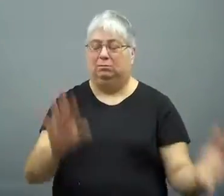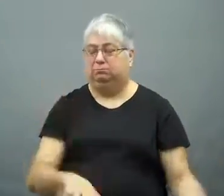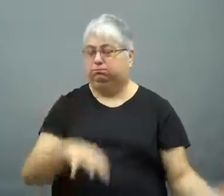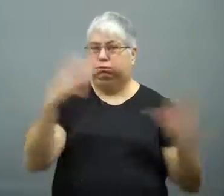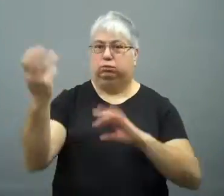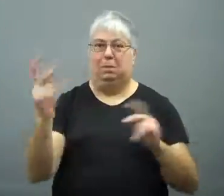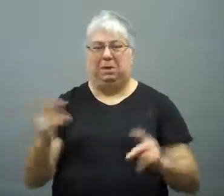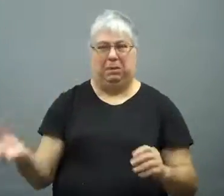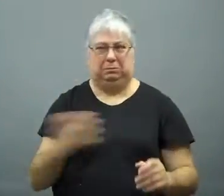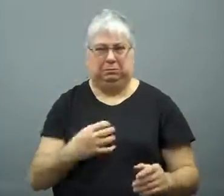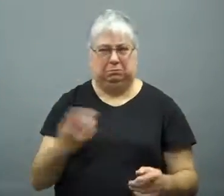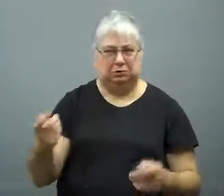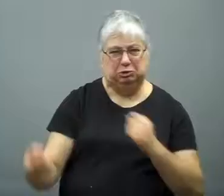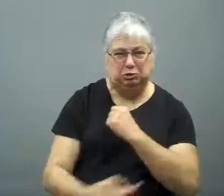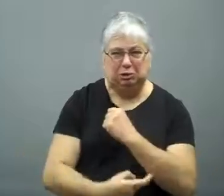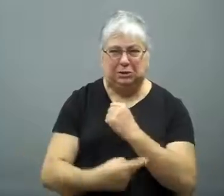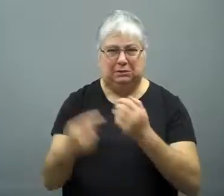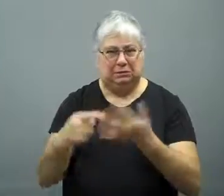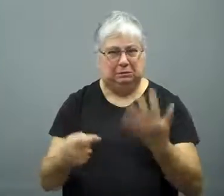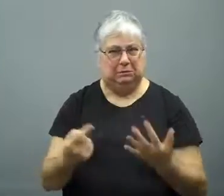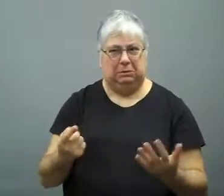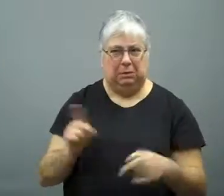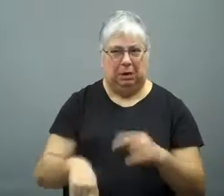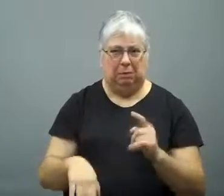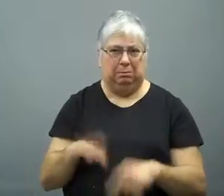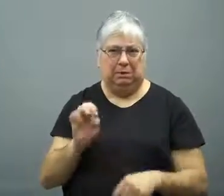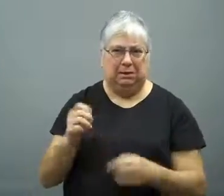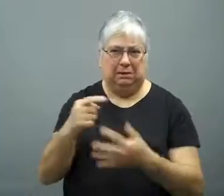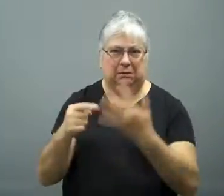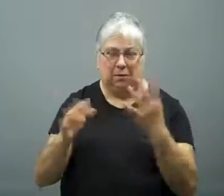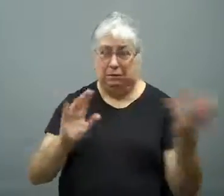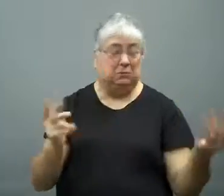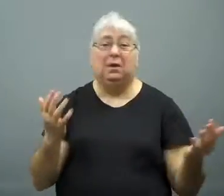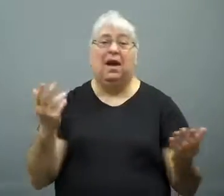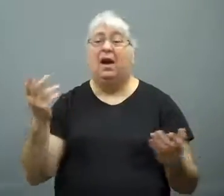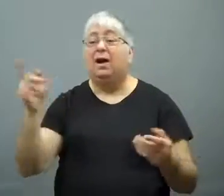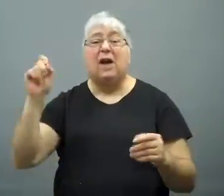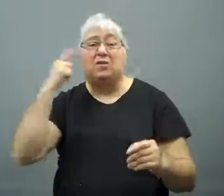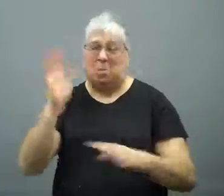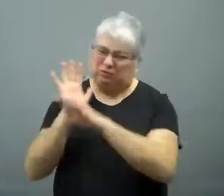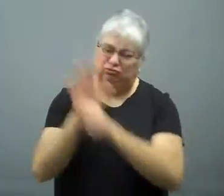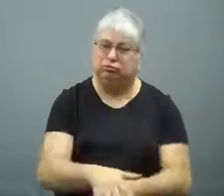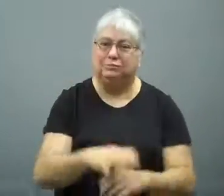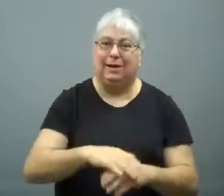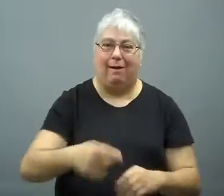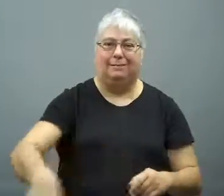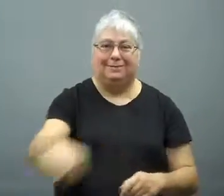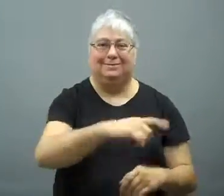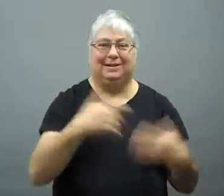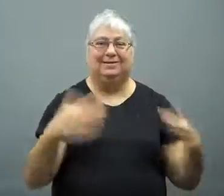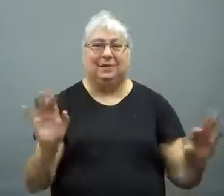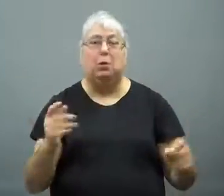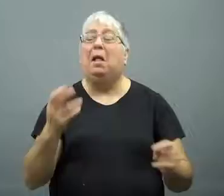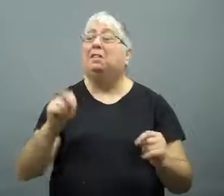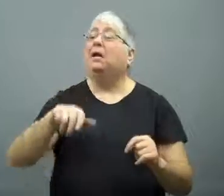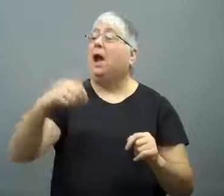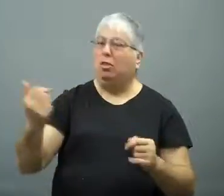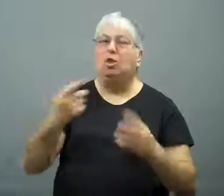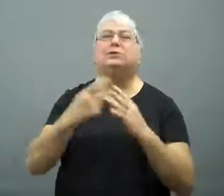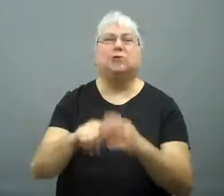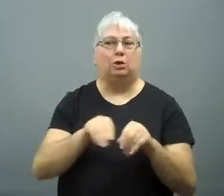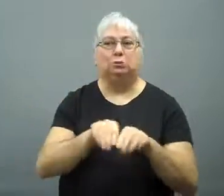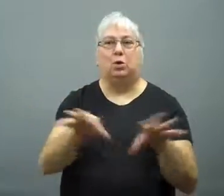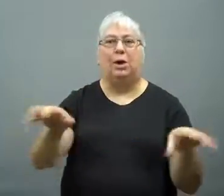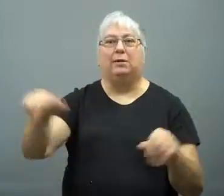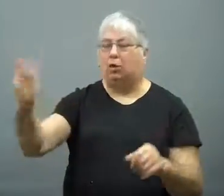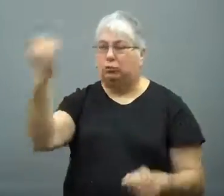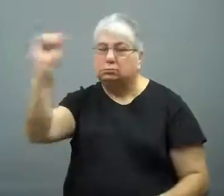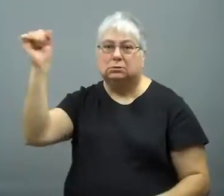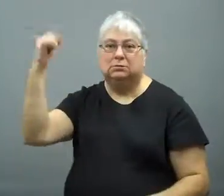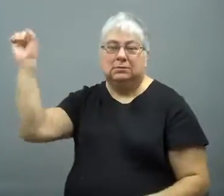That created dissension amid accusations of cheating.